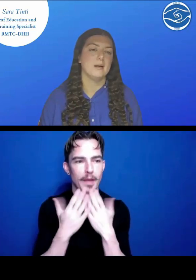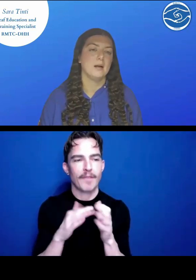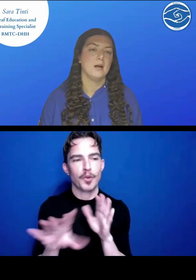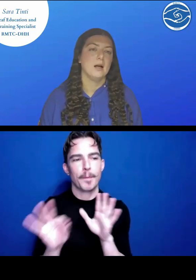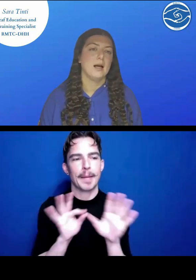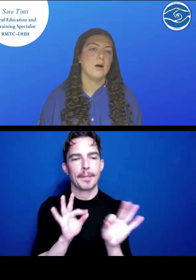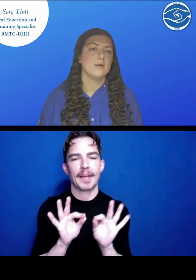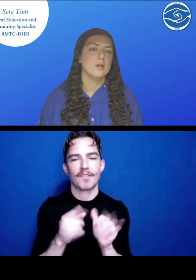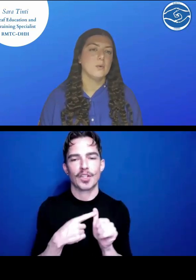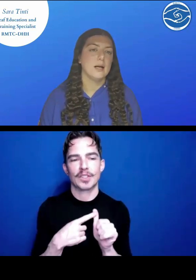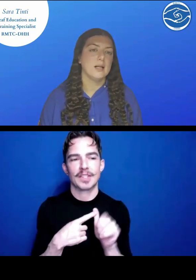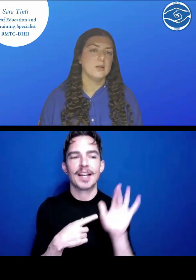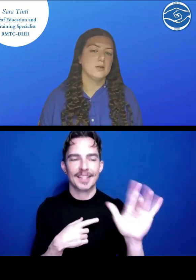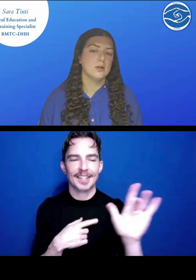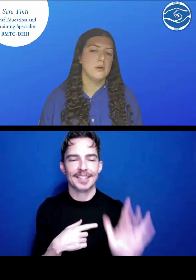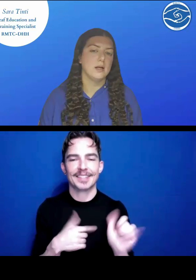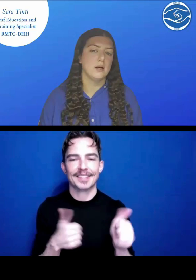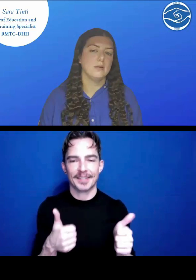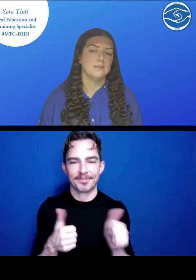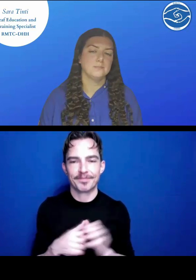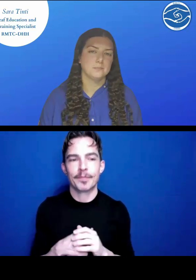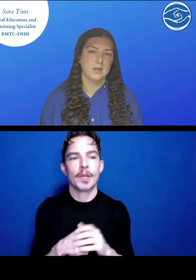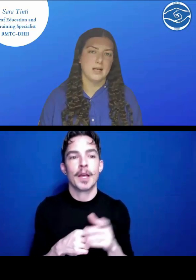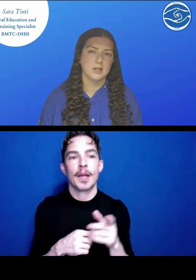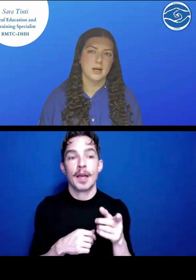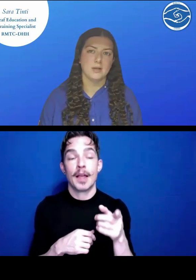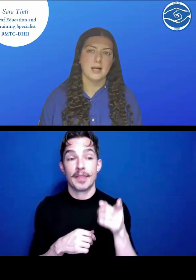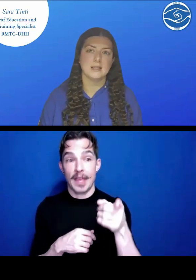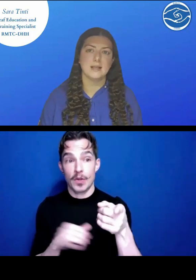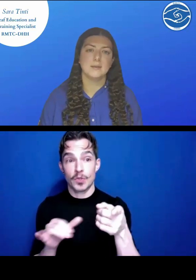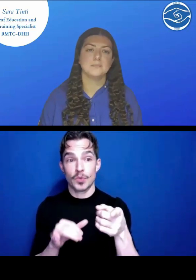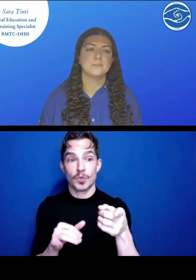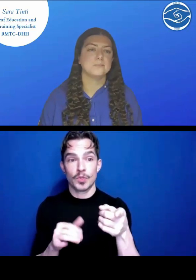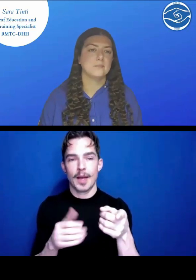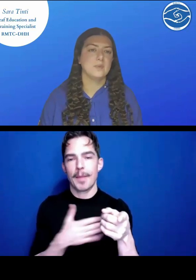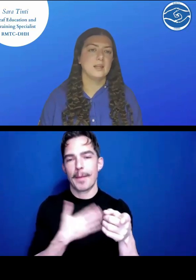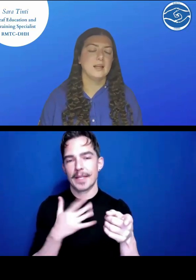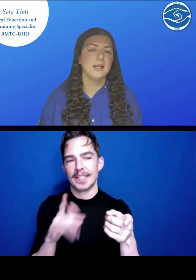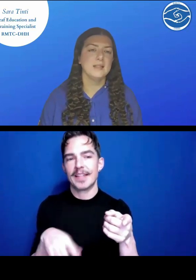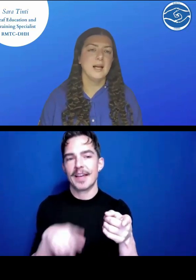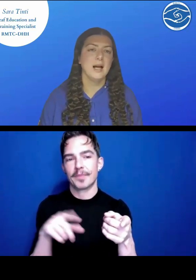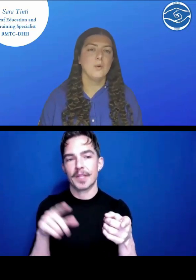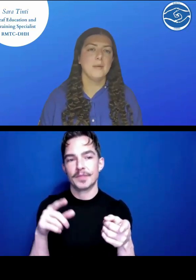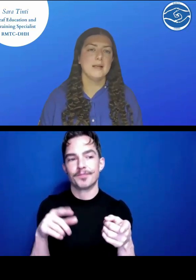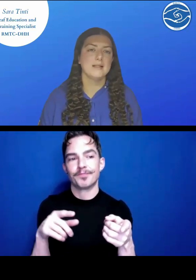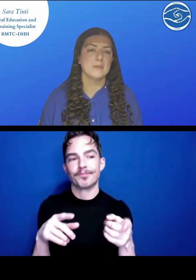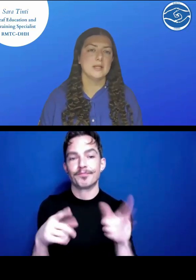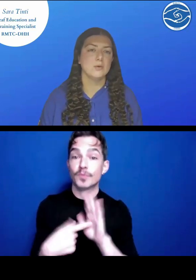bad. Also, what I can do too here, actually, I'm glad it did that. Let's say I want my assessment